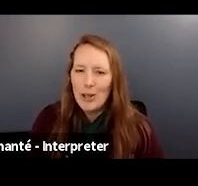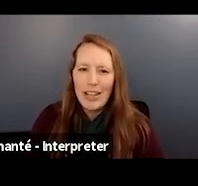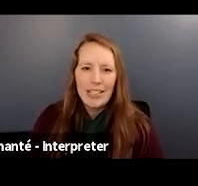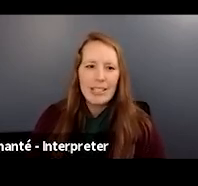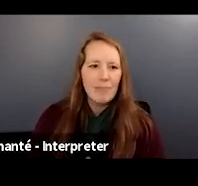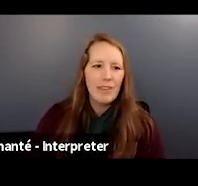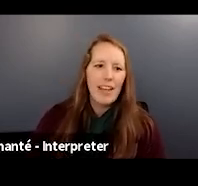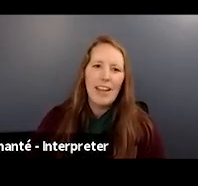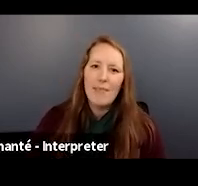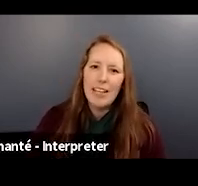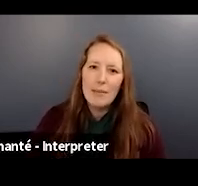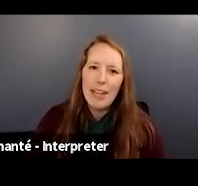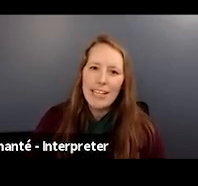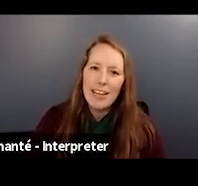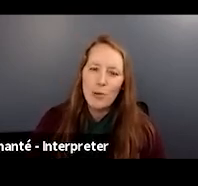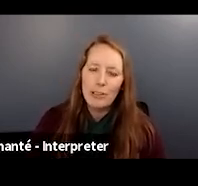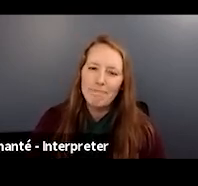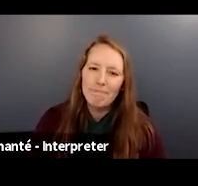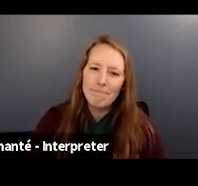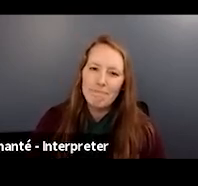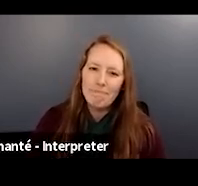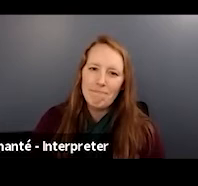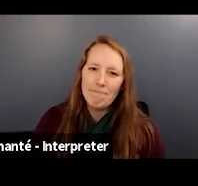That's some of the hats I've worn.